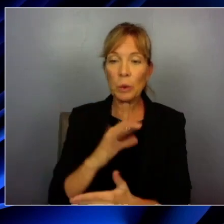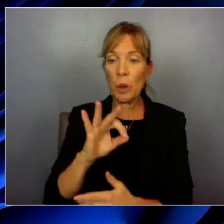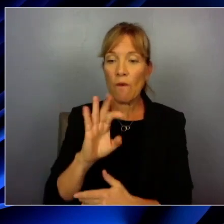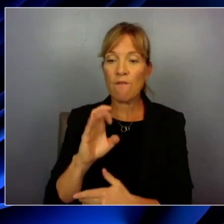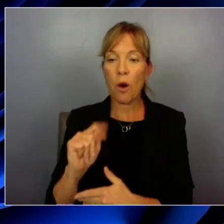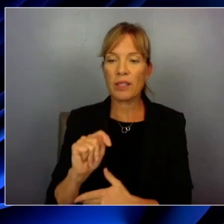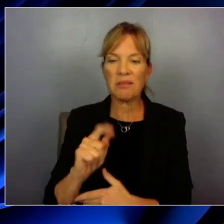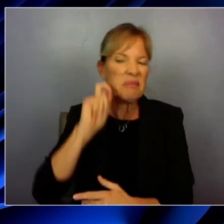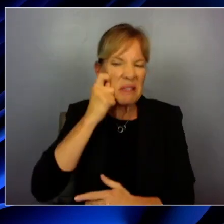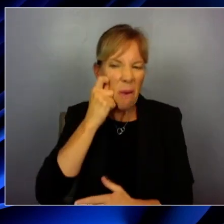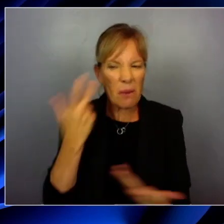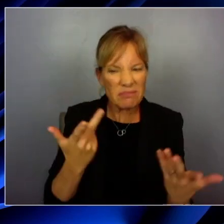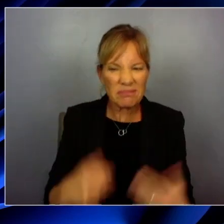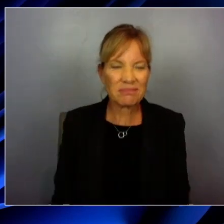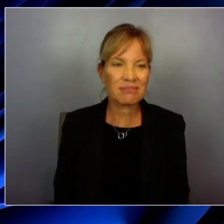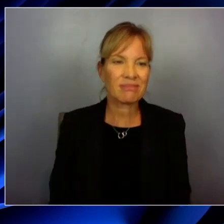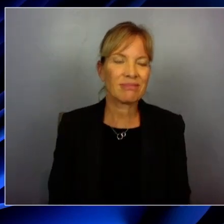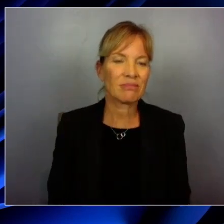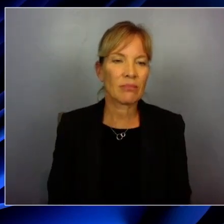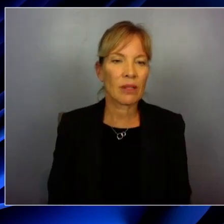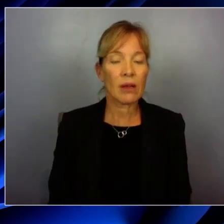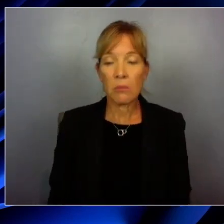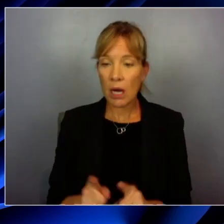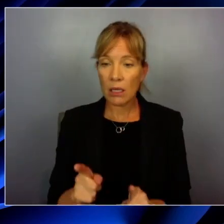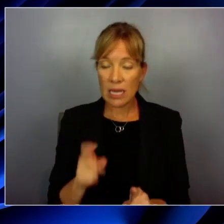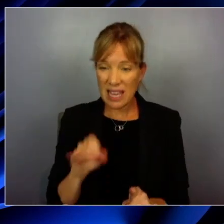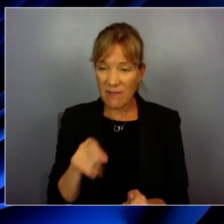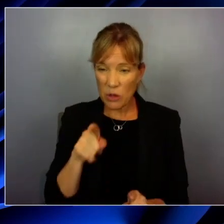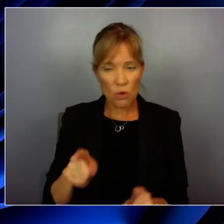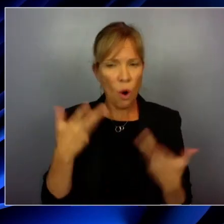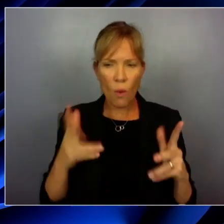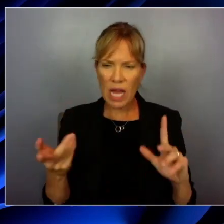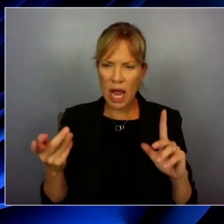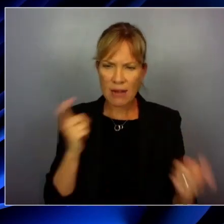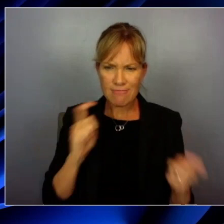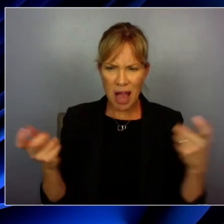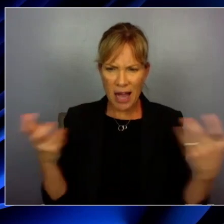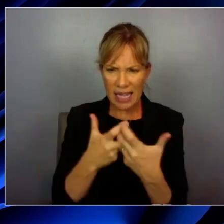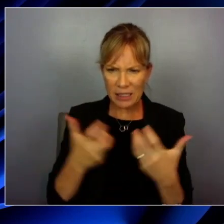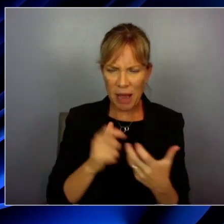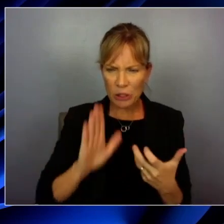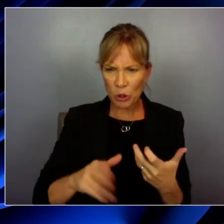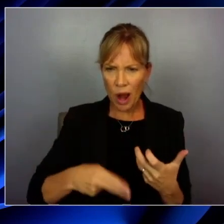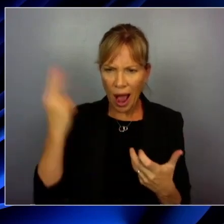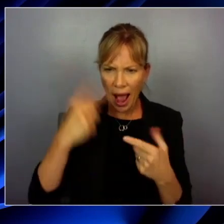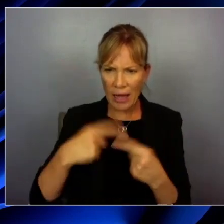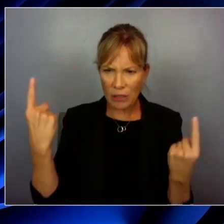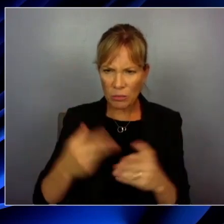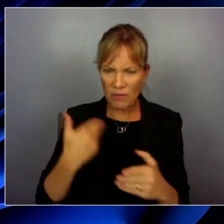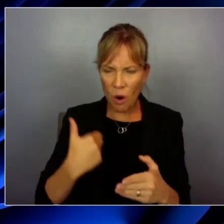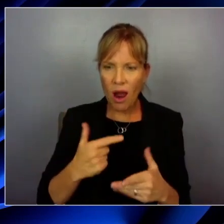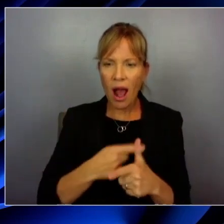Also, if you're someone who has customized high contrast in the past and you upgrade to Windows 11,